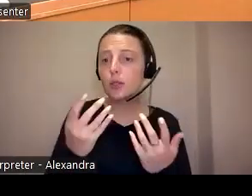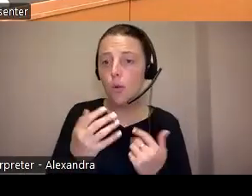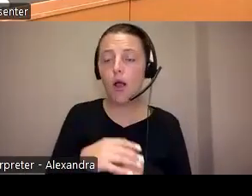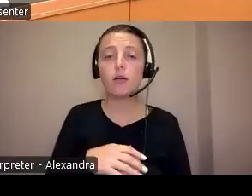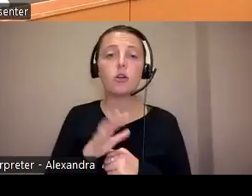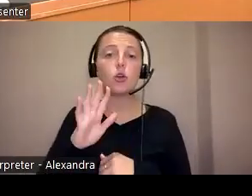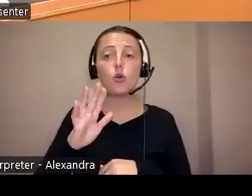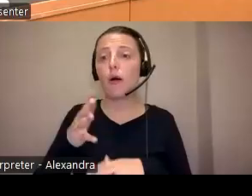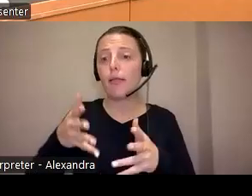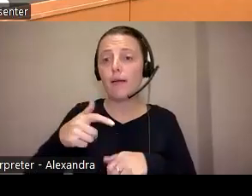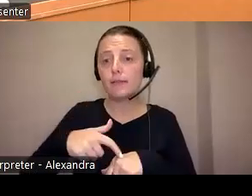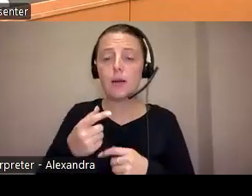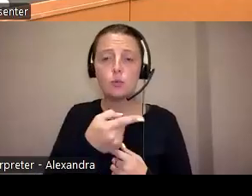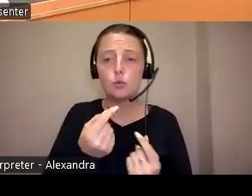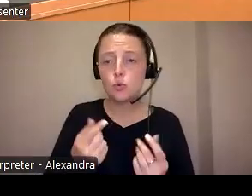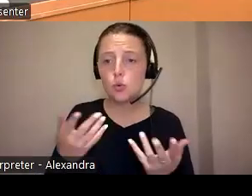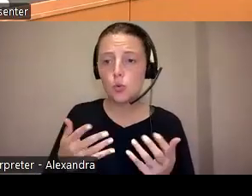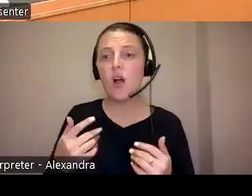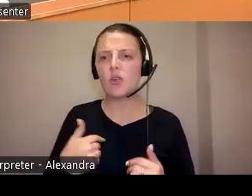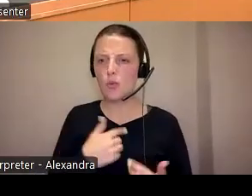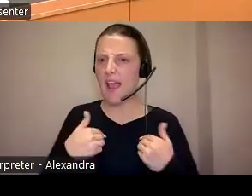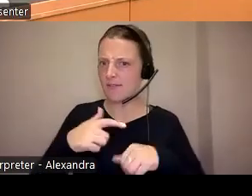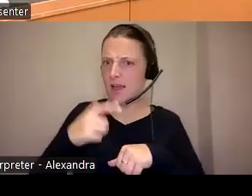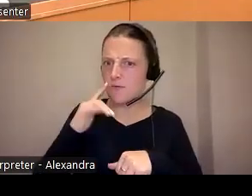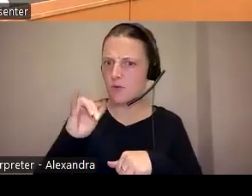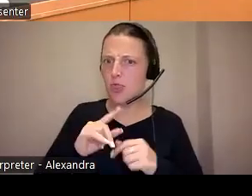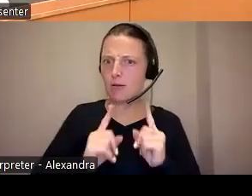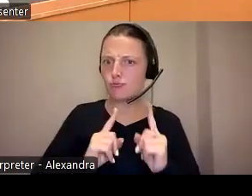who'd been client with us for quite some time, had gone through a transition, um, was moving from